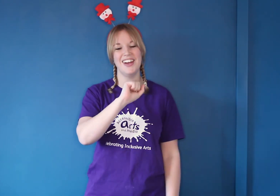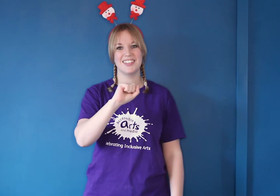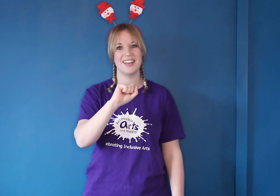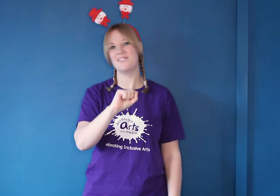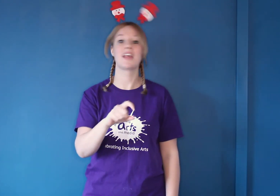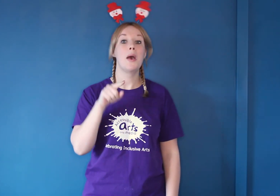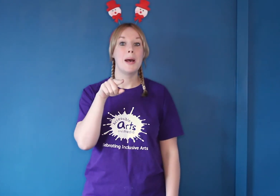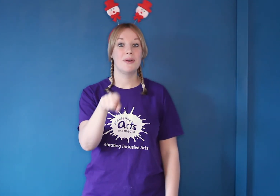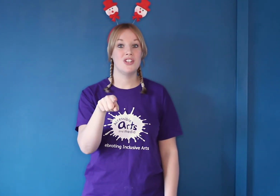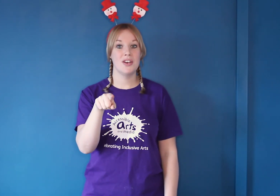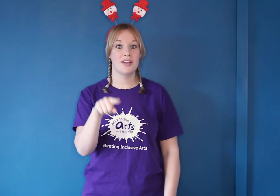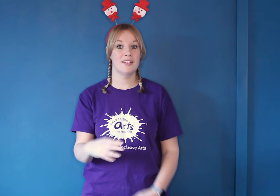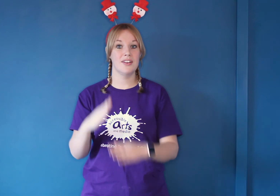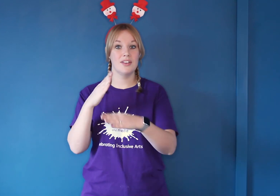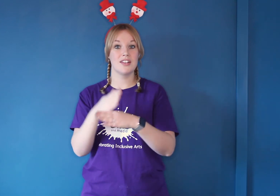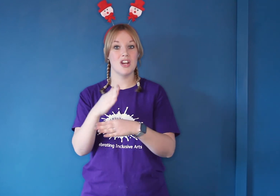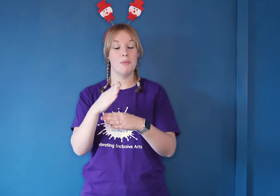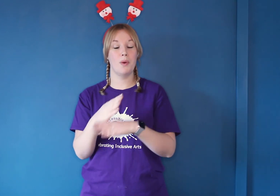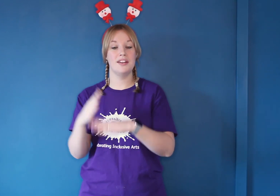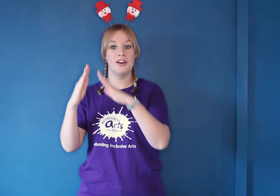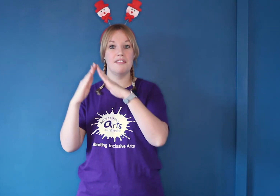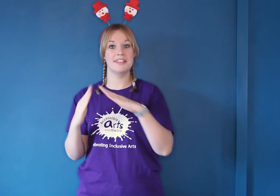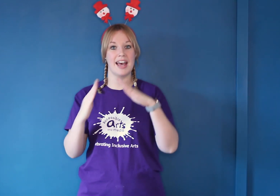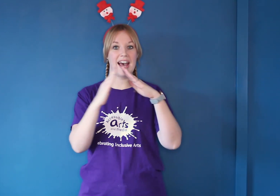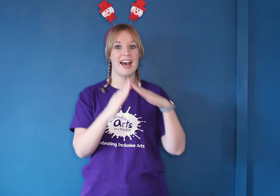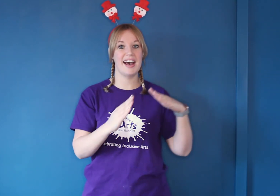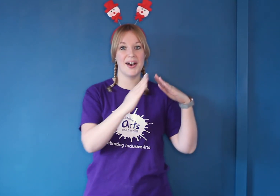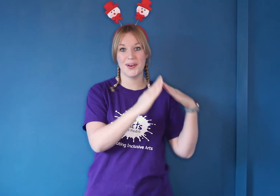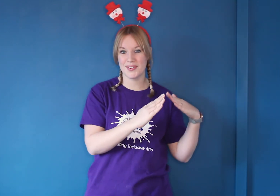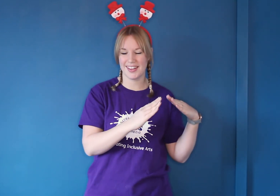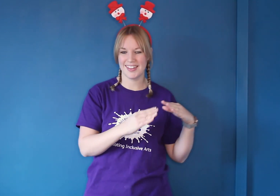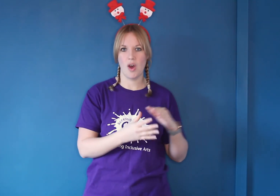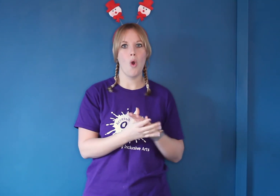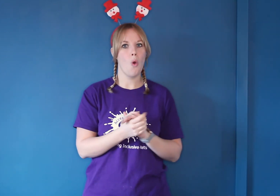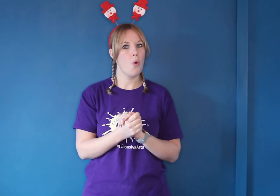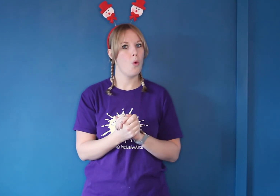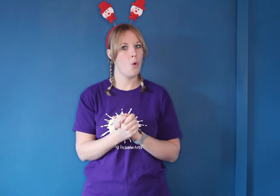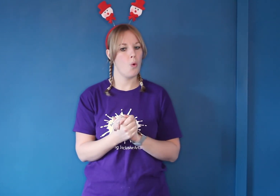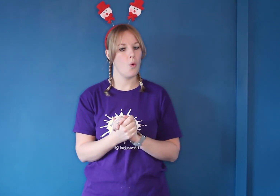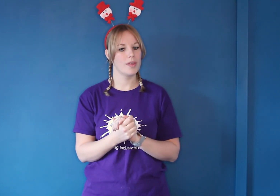Your turn. But you can do the job when you’re in town.